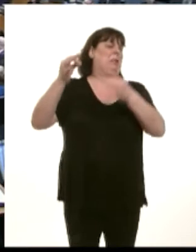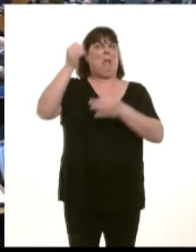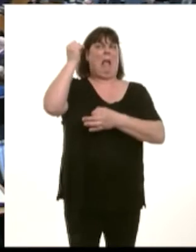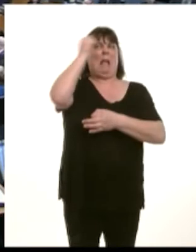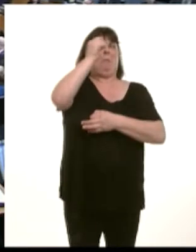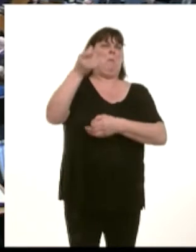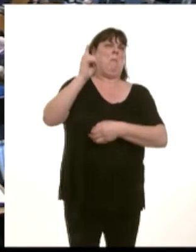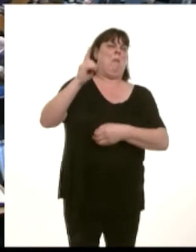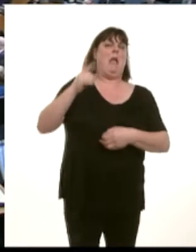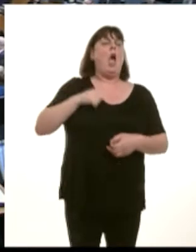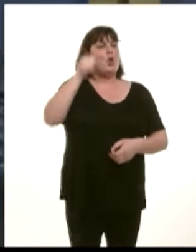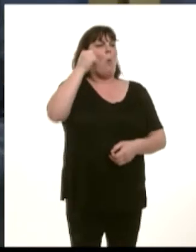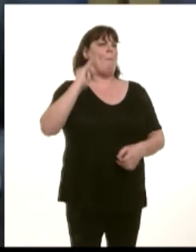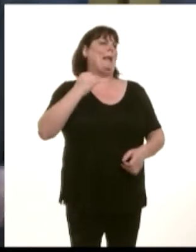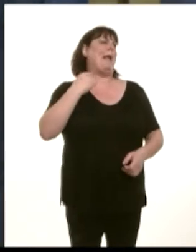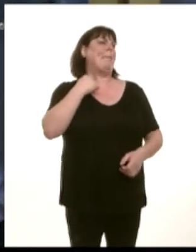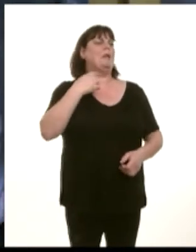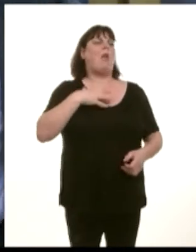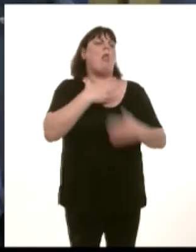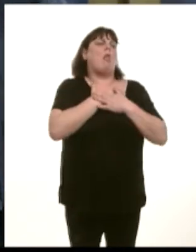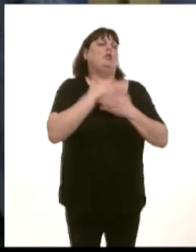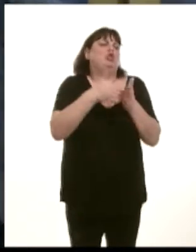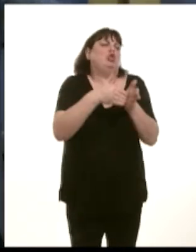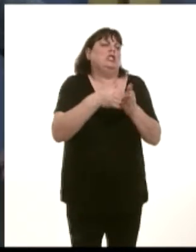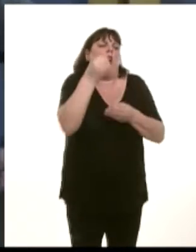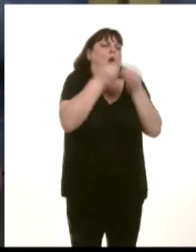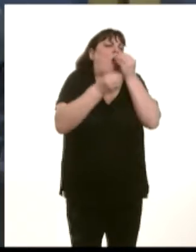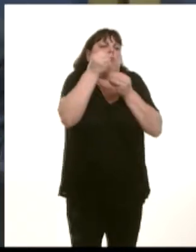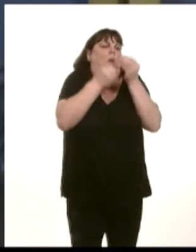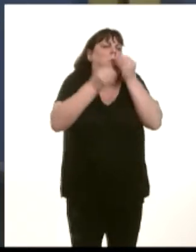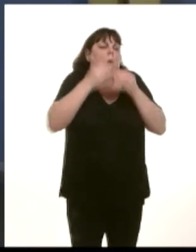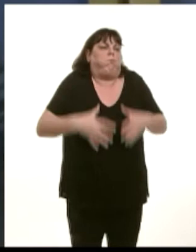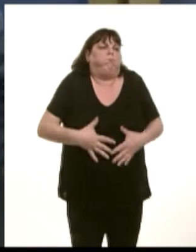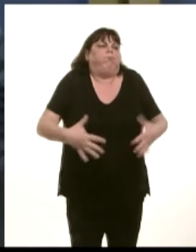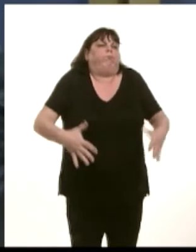My personal bad habit of eating my own body weight in cheese is now under review.